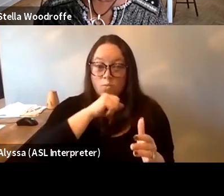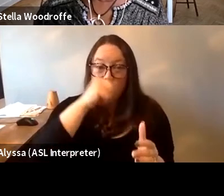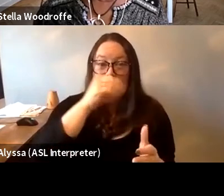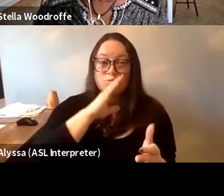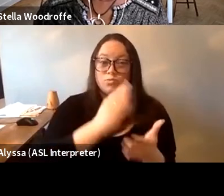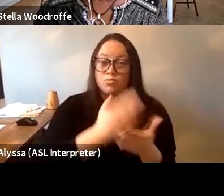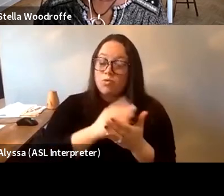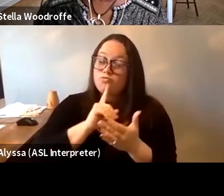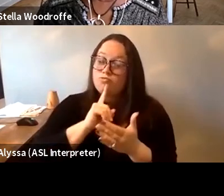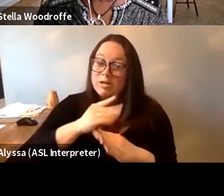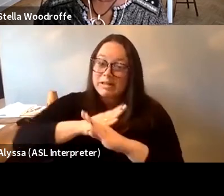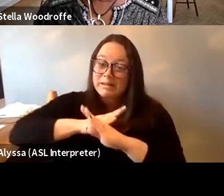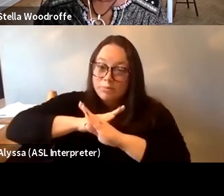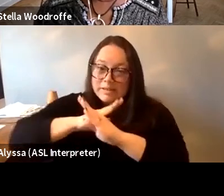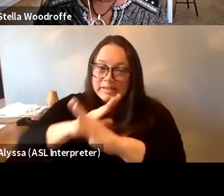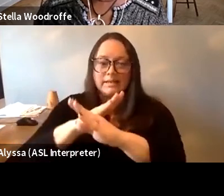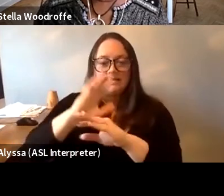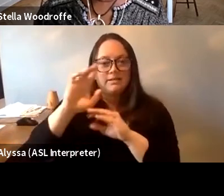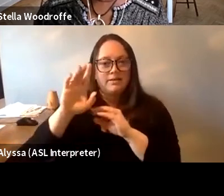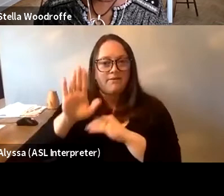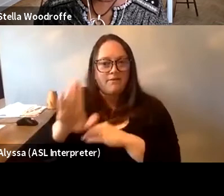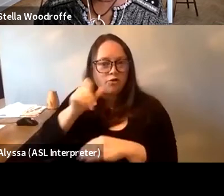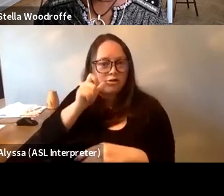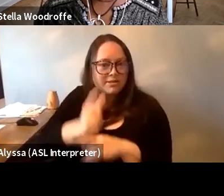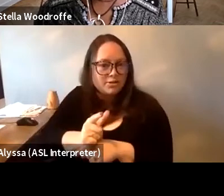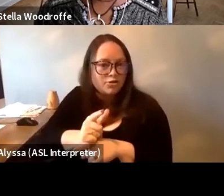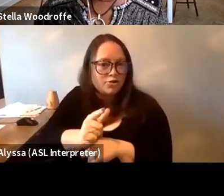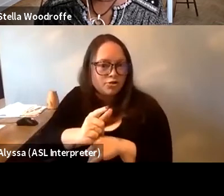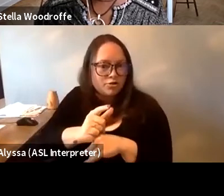and she goes, No, that's not happening. I'm not going on, she